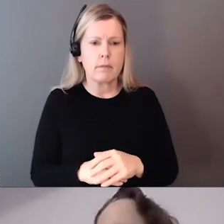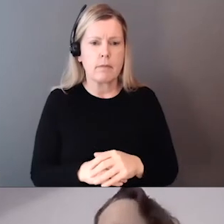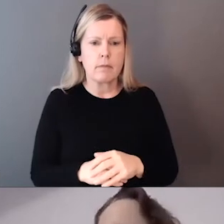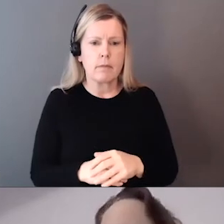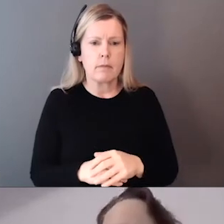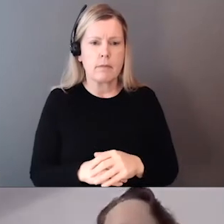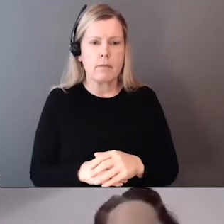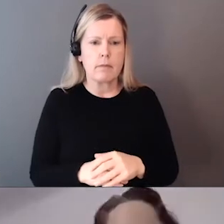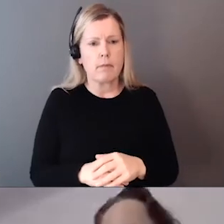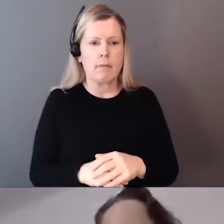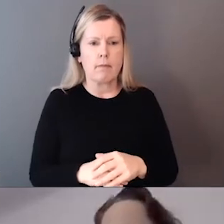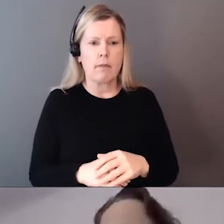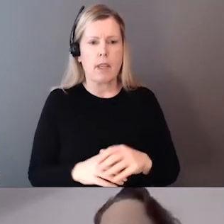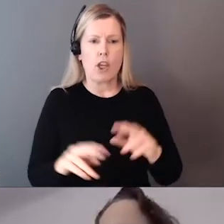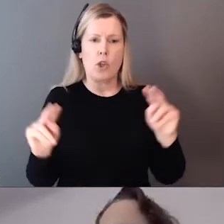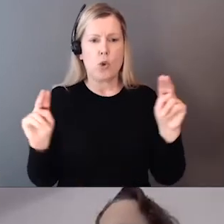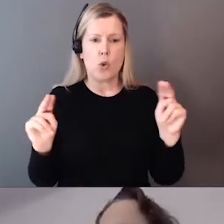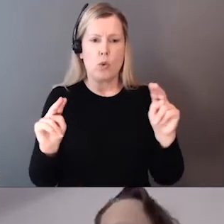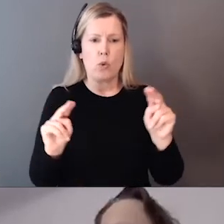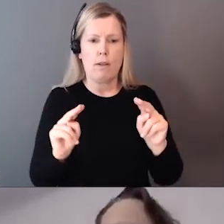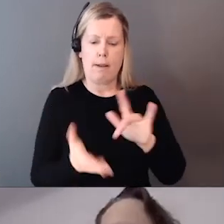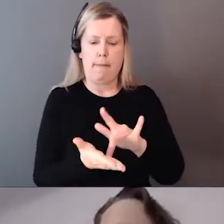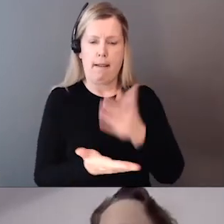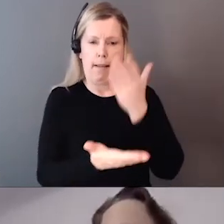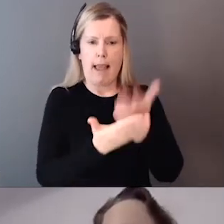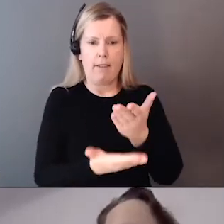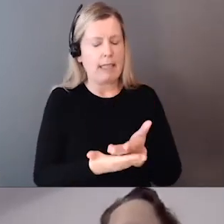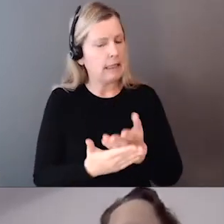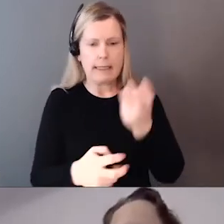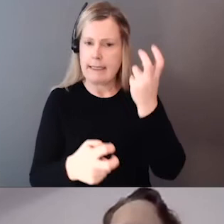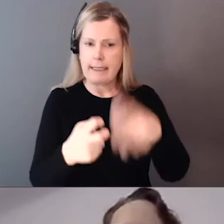is difficult to apply, often with physical health and especially with mental health.